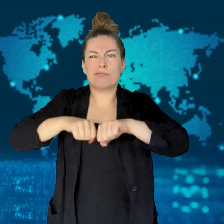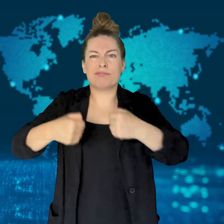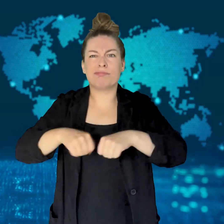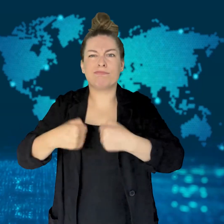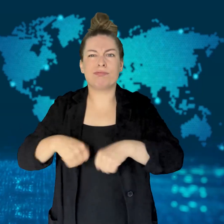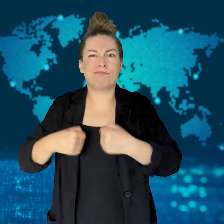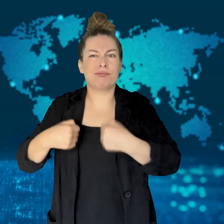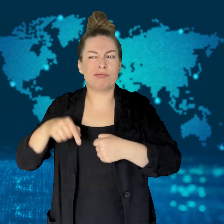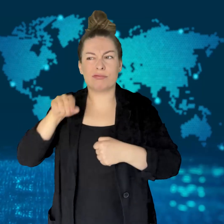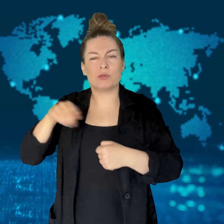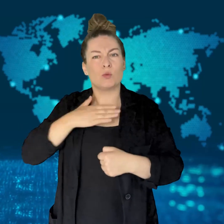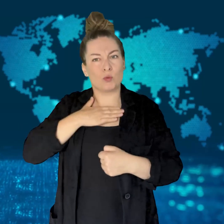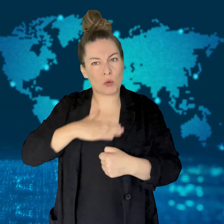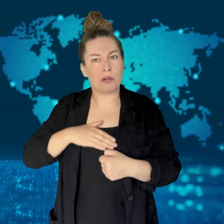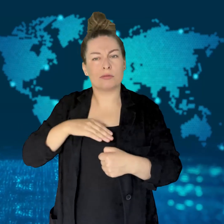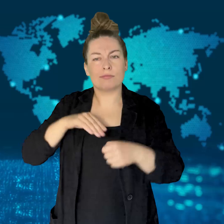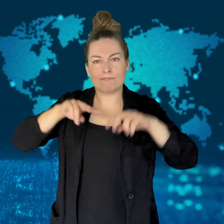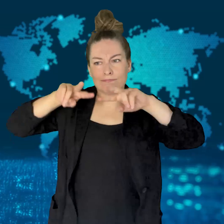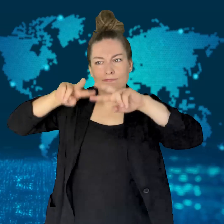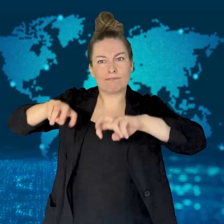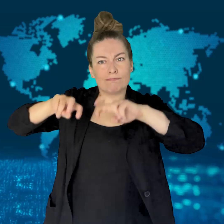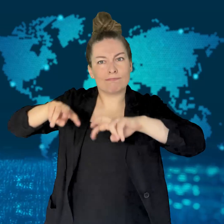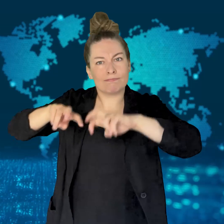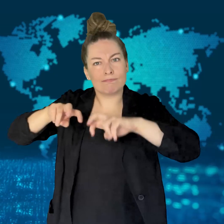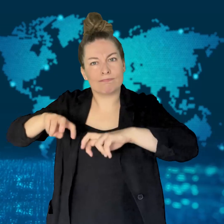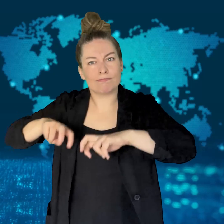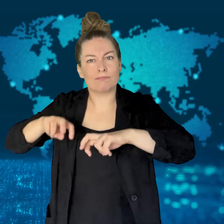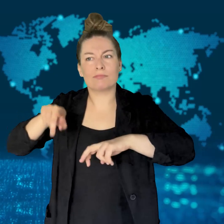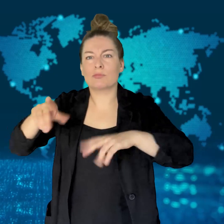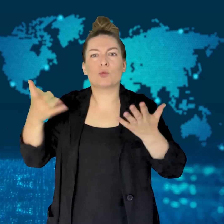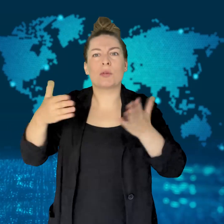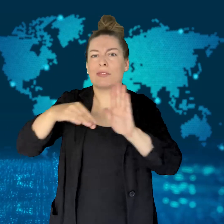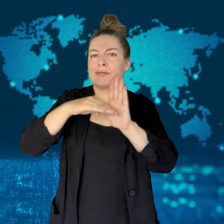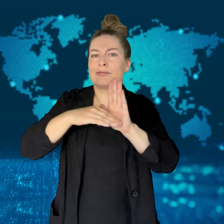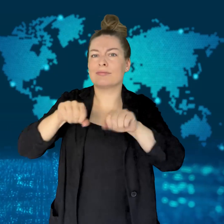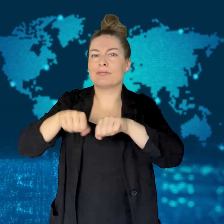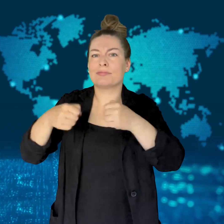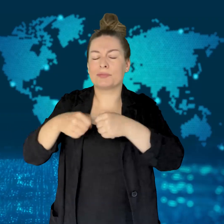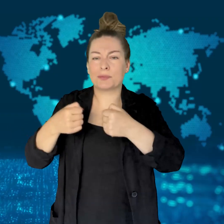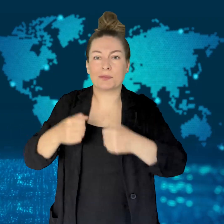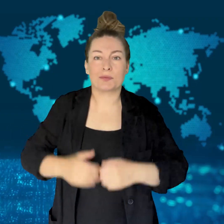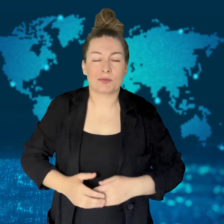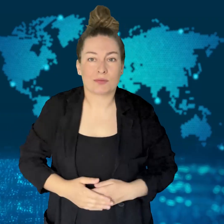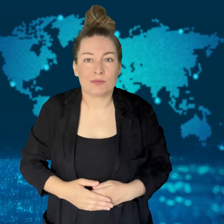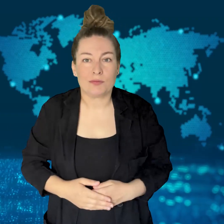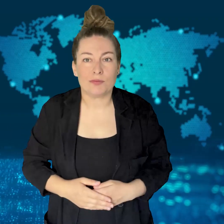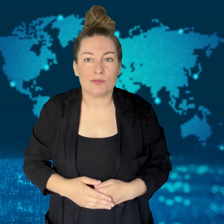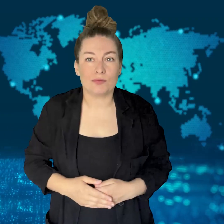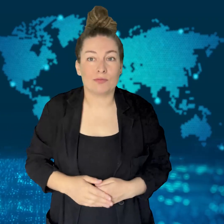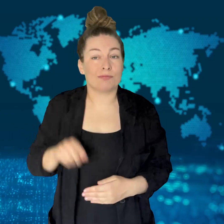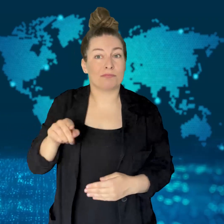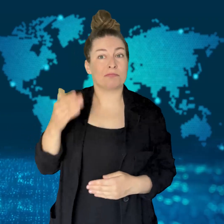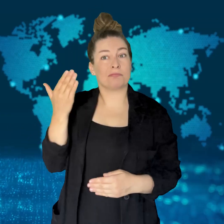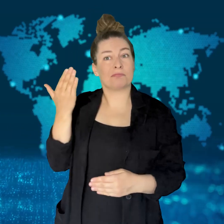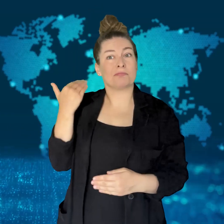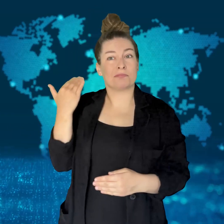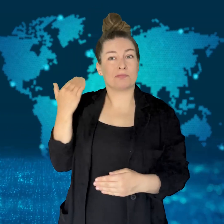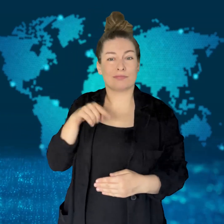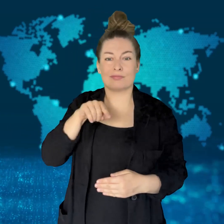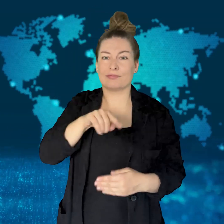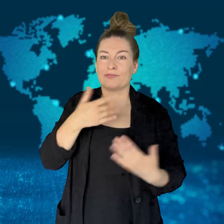In the past, Russia has not been willing to agree to the terms.